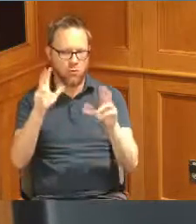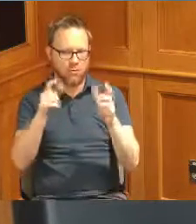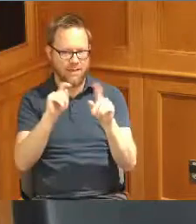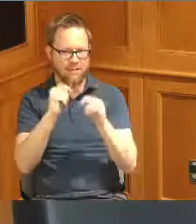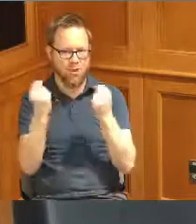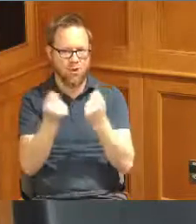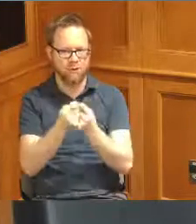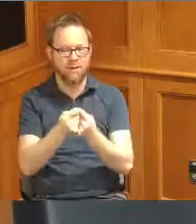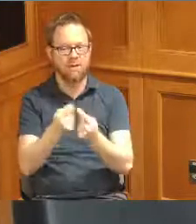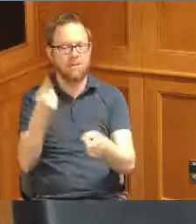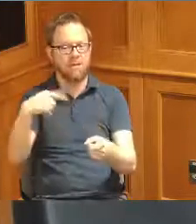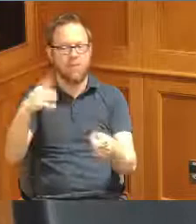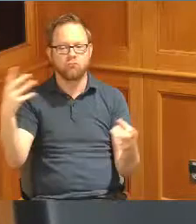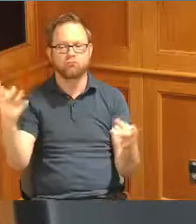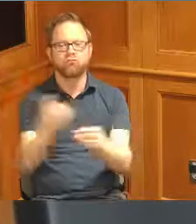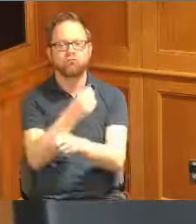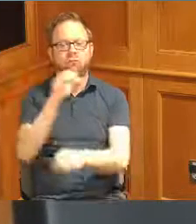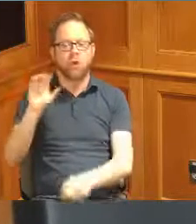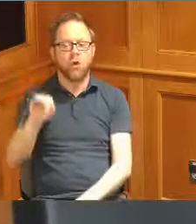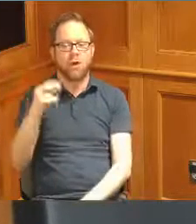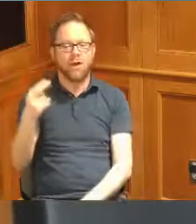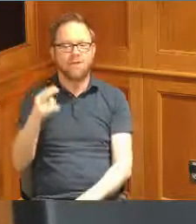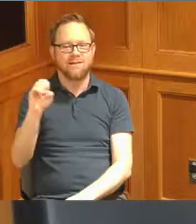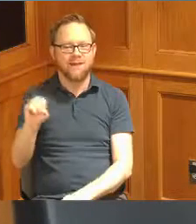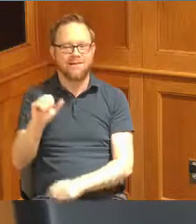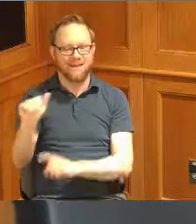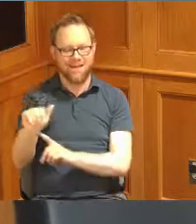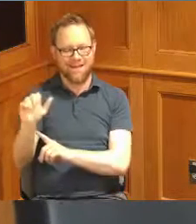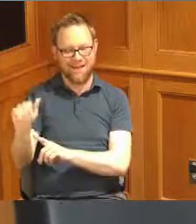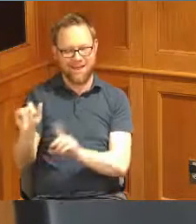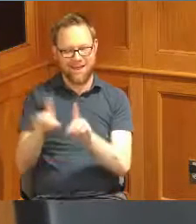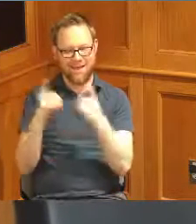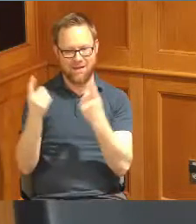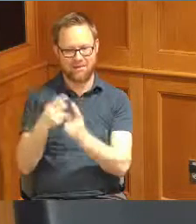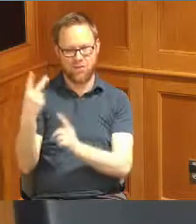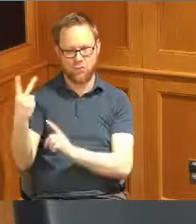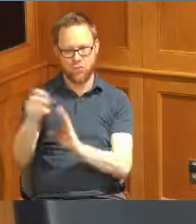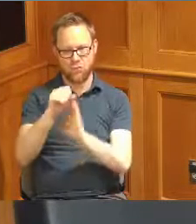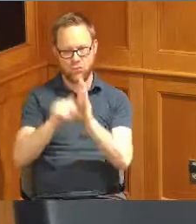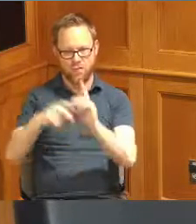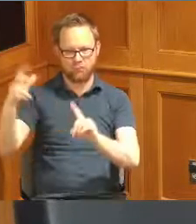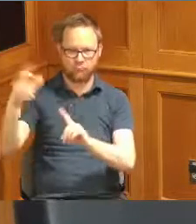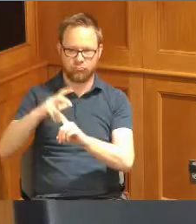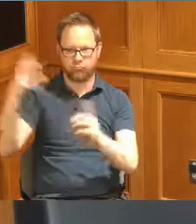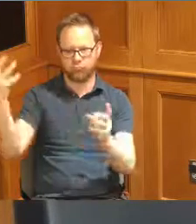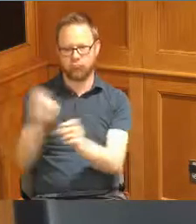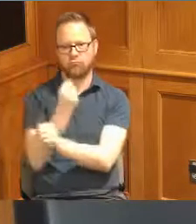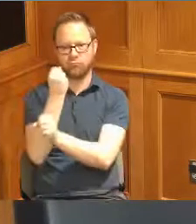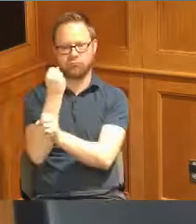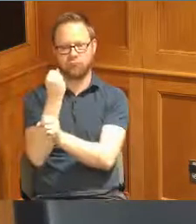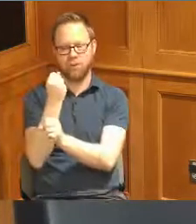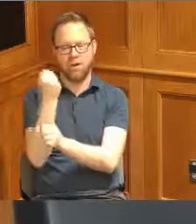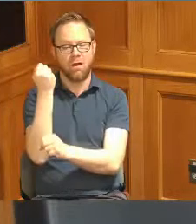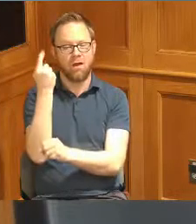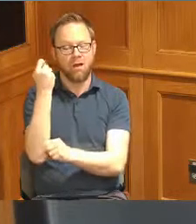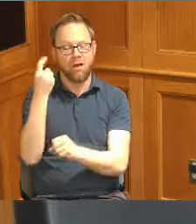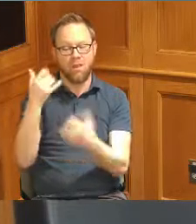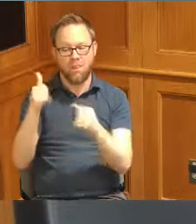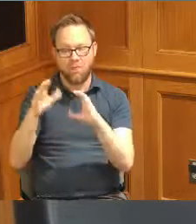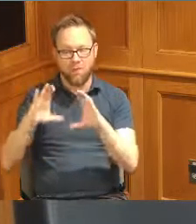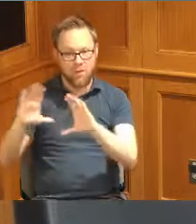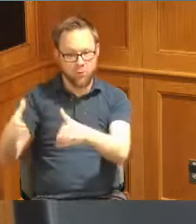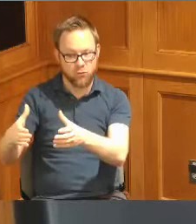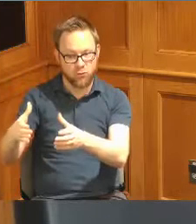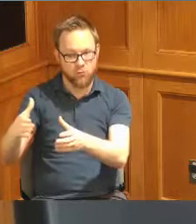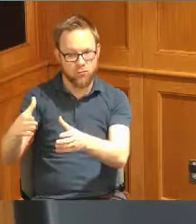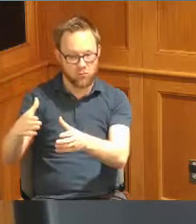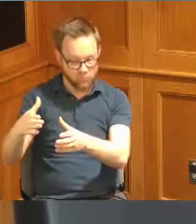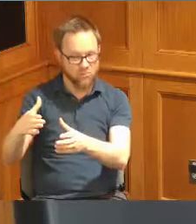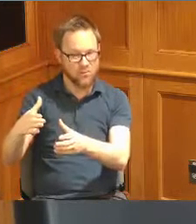in the OHSAA division two state championship whereas the players of for sale Marion High School